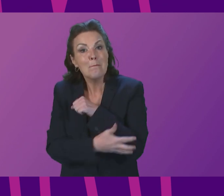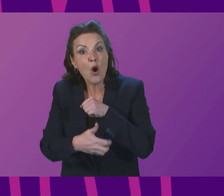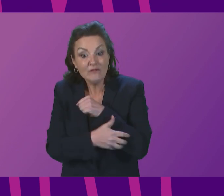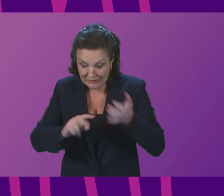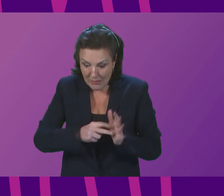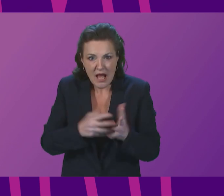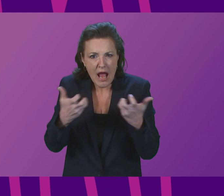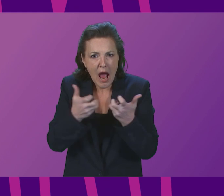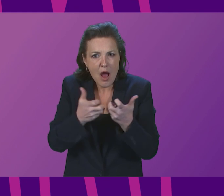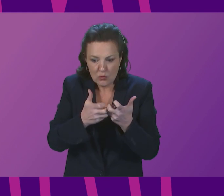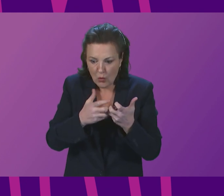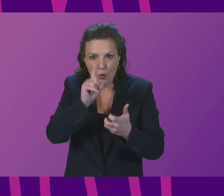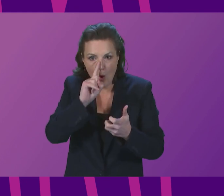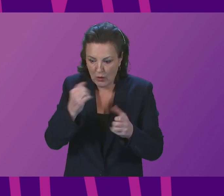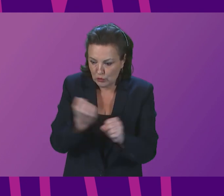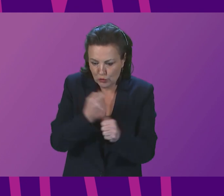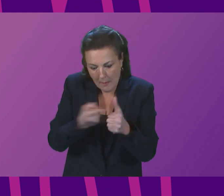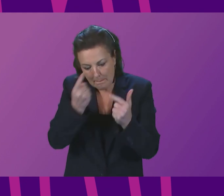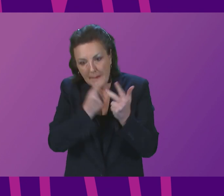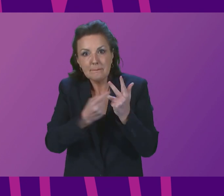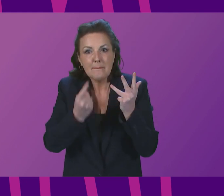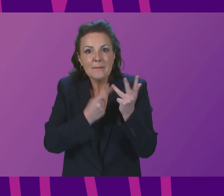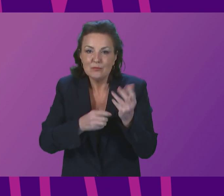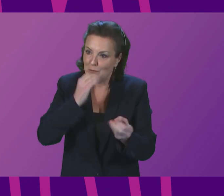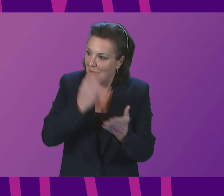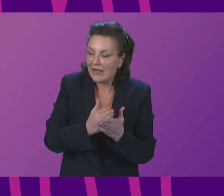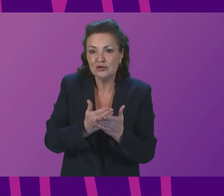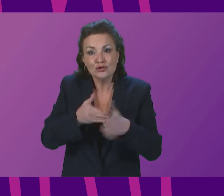setting out the further action that the Government will take to lift children out of poverty,